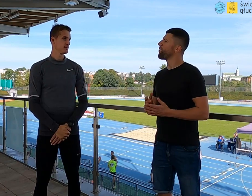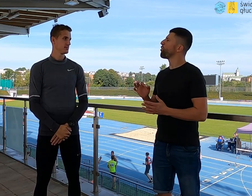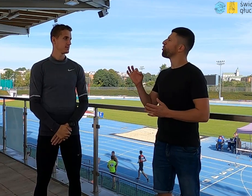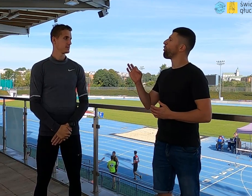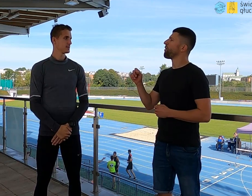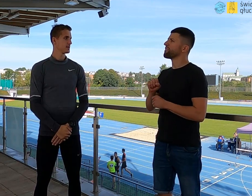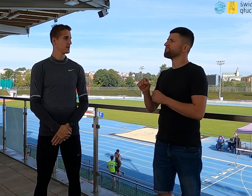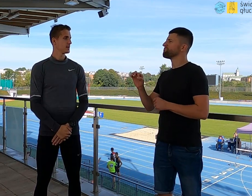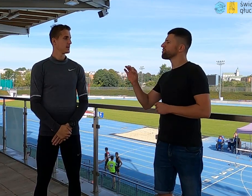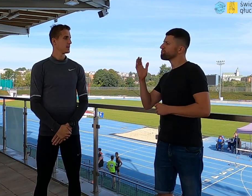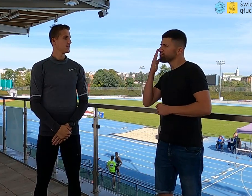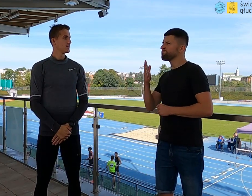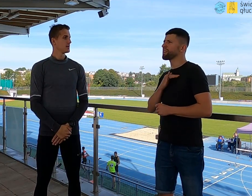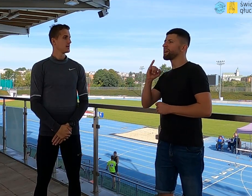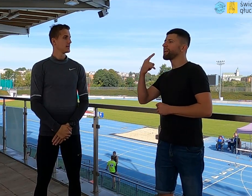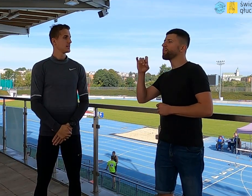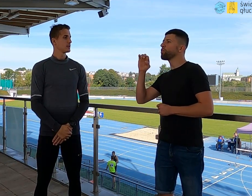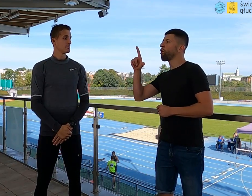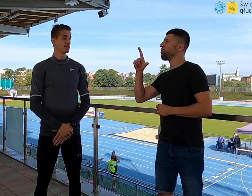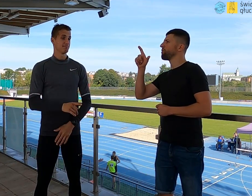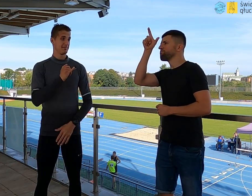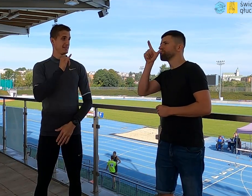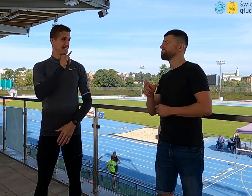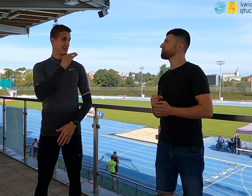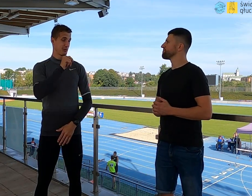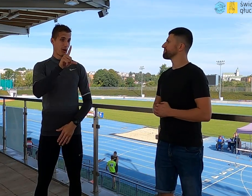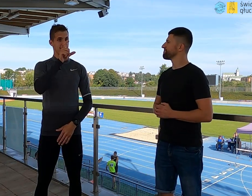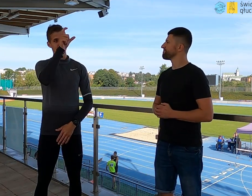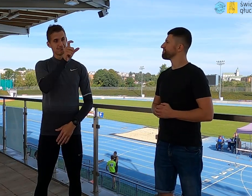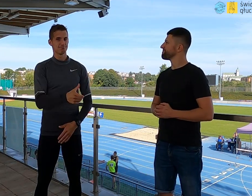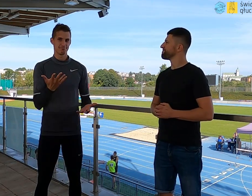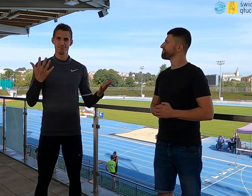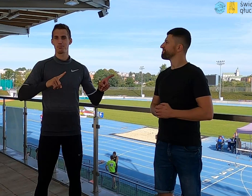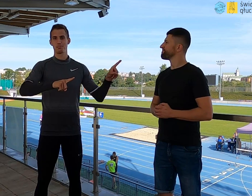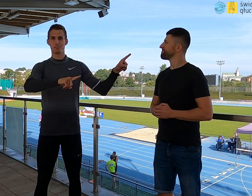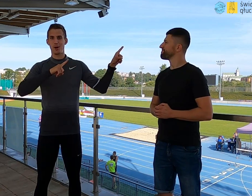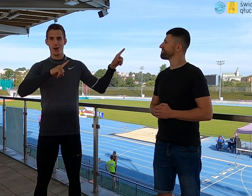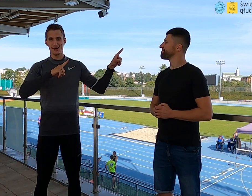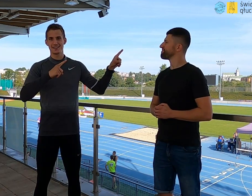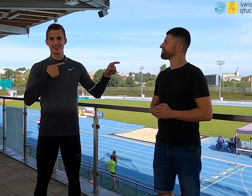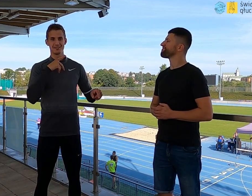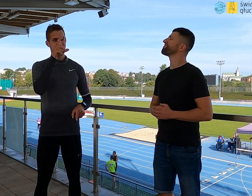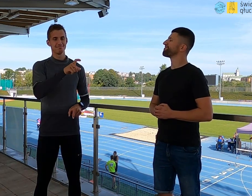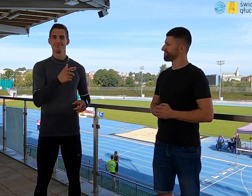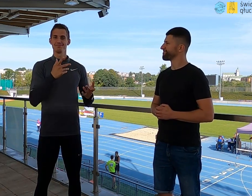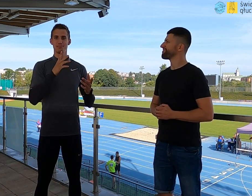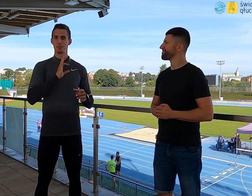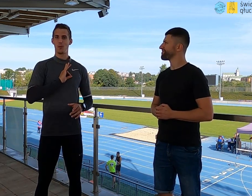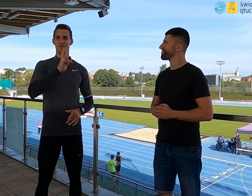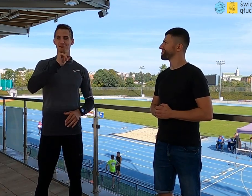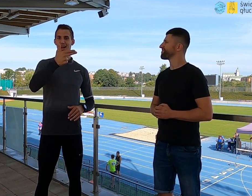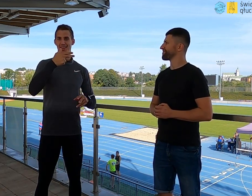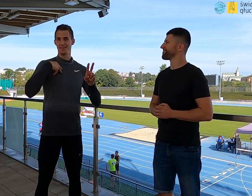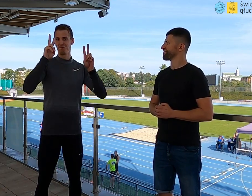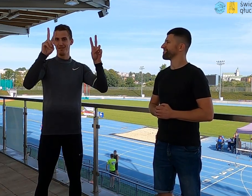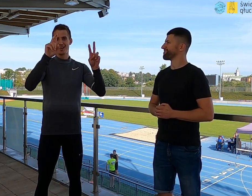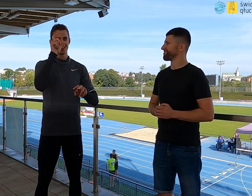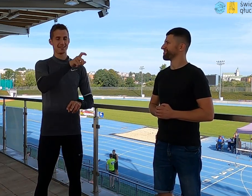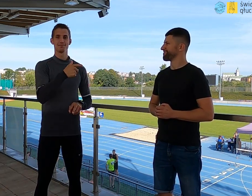Who is your idol? My idol is Usain Bolt. I am his biggest fan.